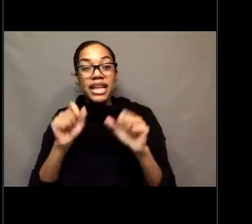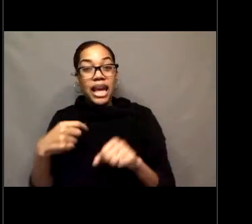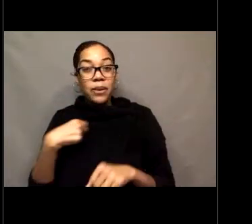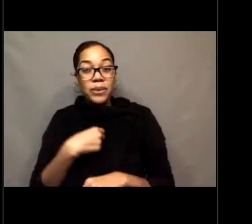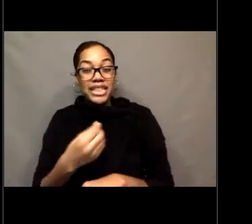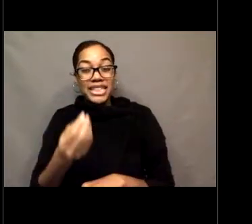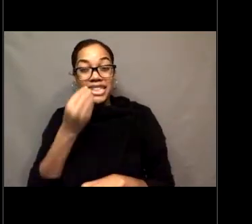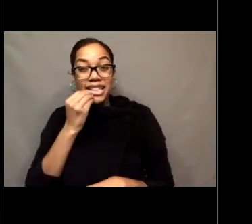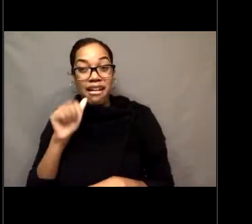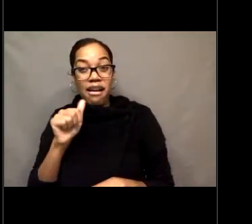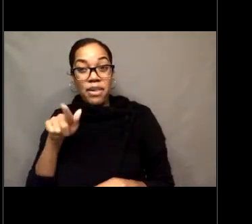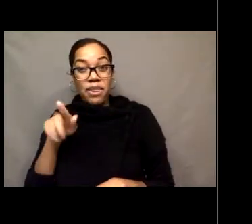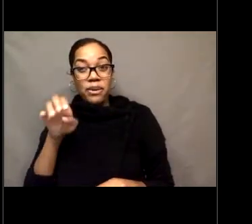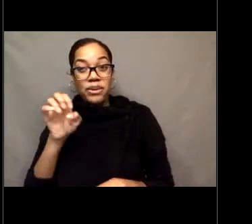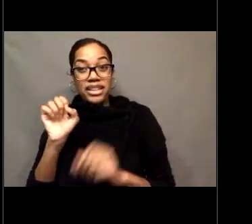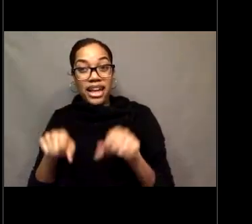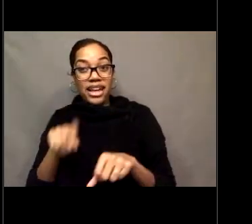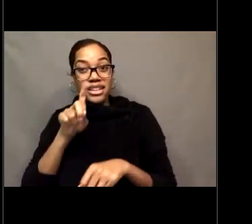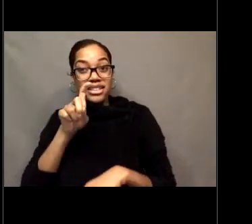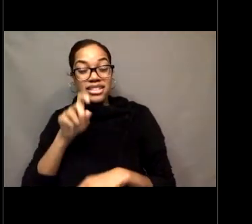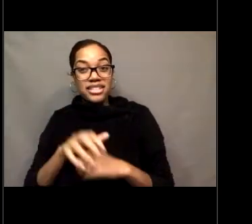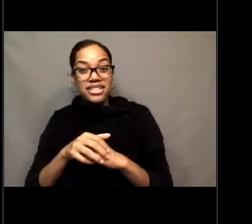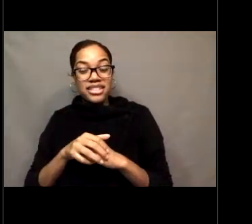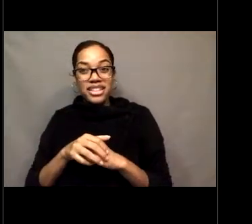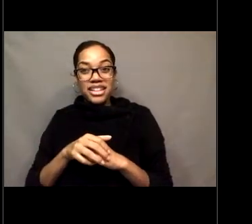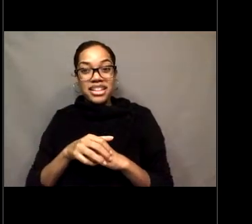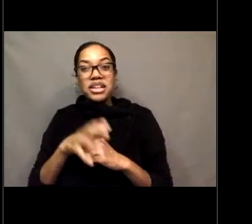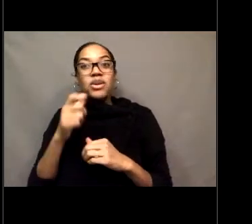So without giving away the rest of your talk you can answer that really quickly.